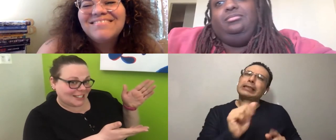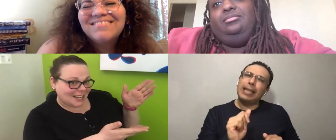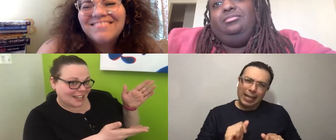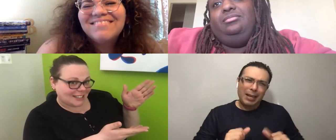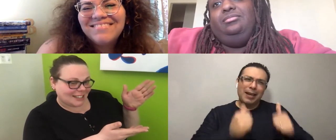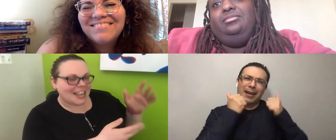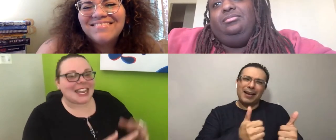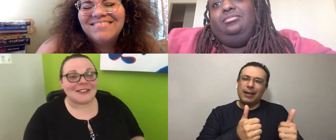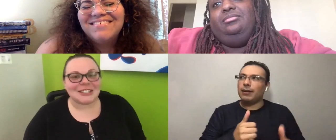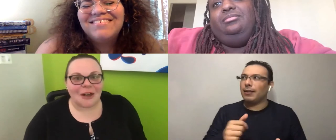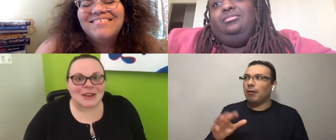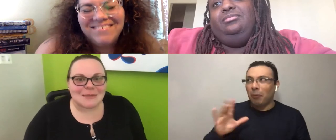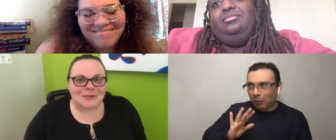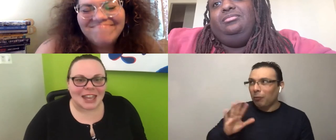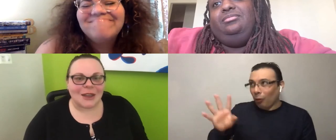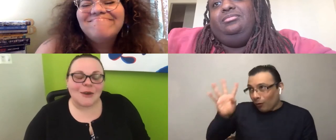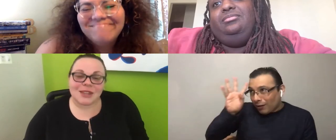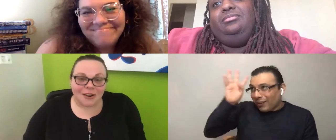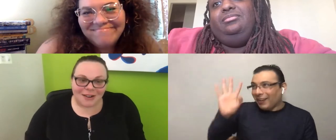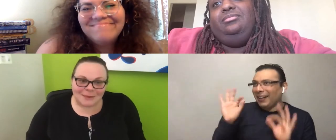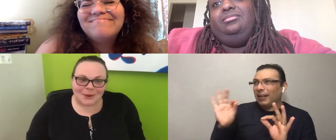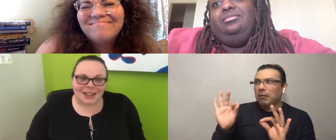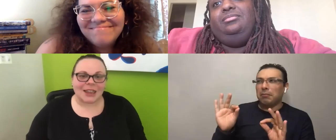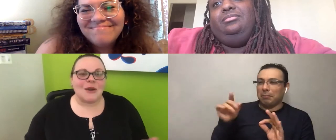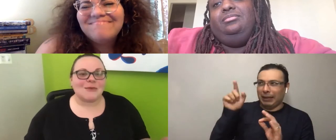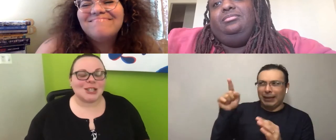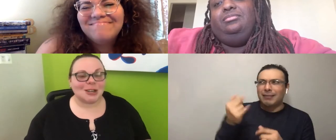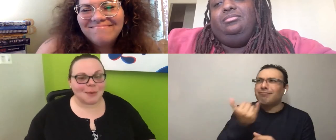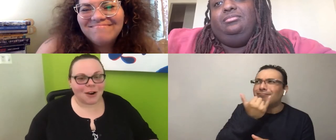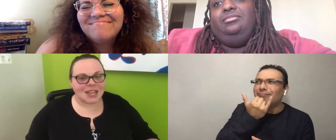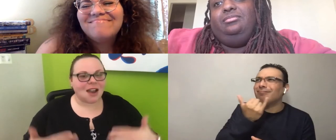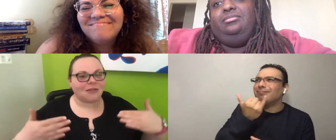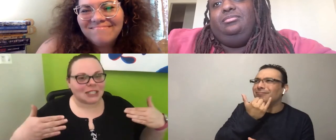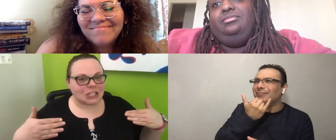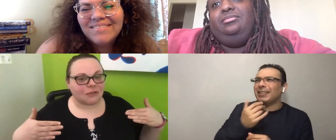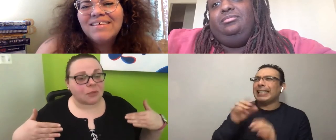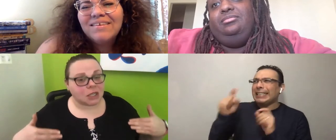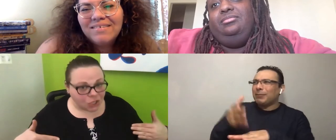Like, it was already moving without our input. We should have been part of that conversation from the jump.